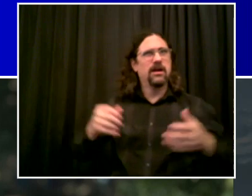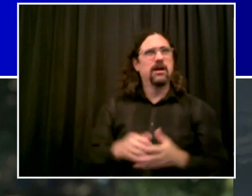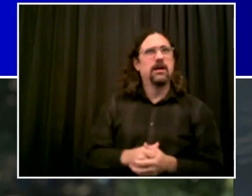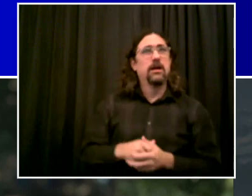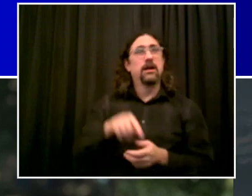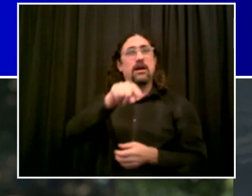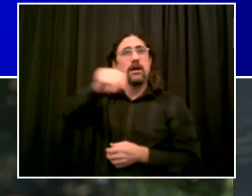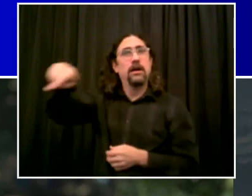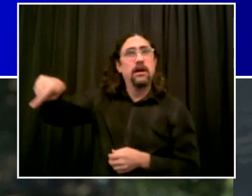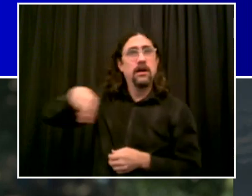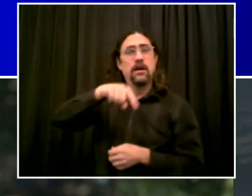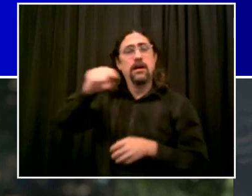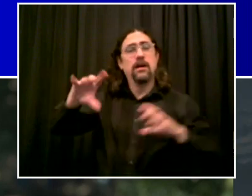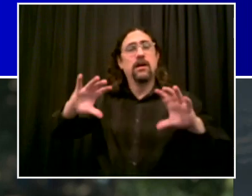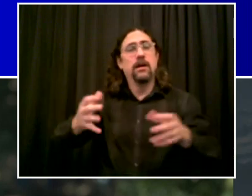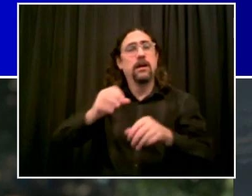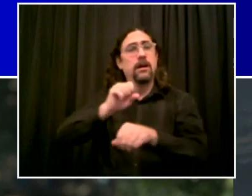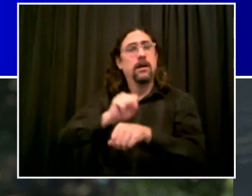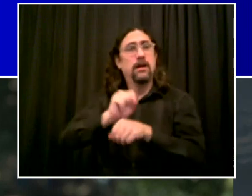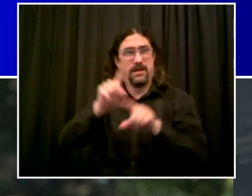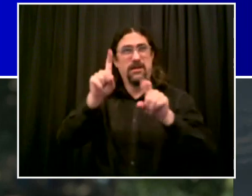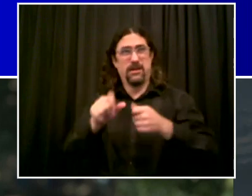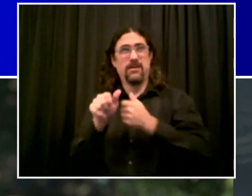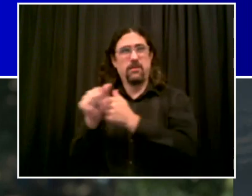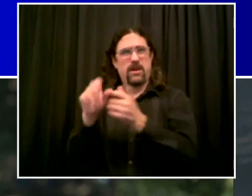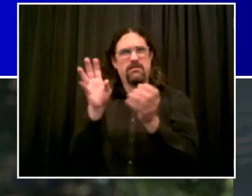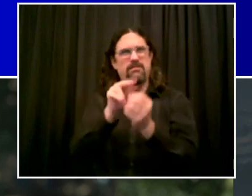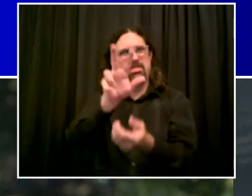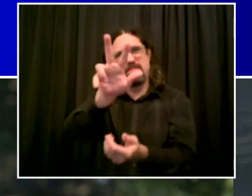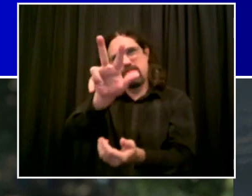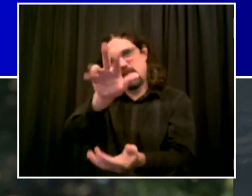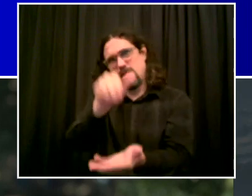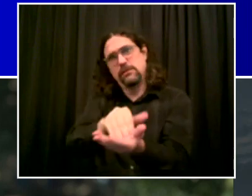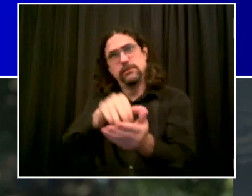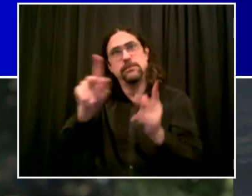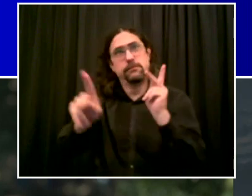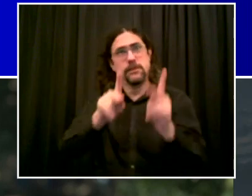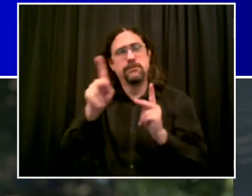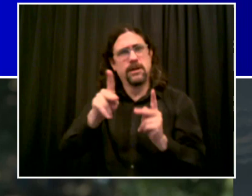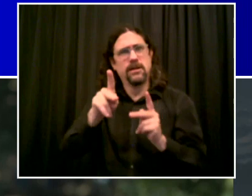WORKING PEOPLE OUT THERE ON THE PHONES FINDING